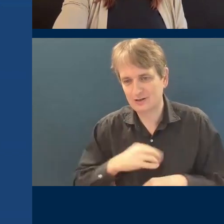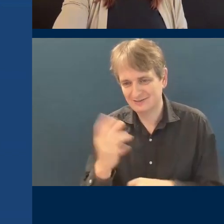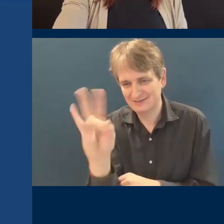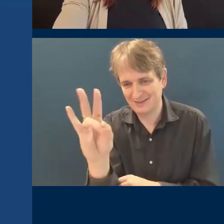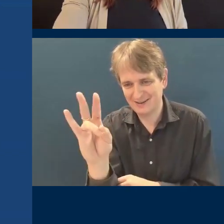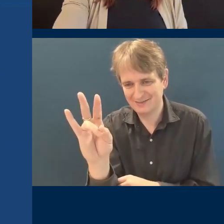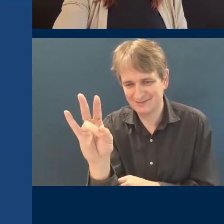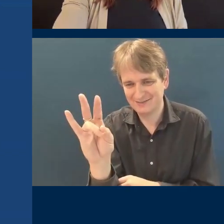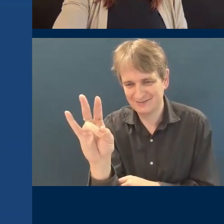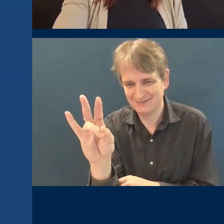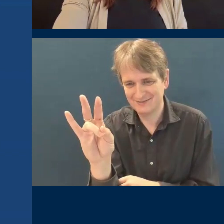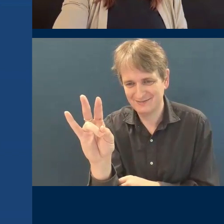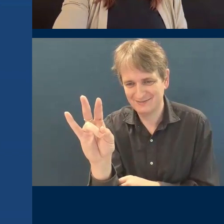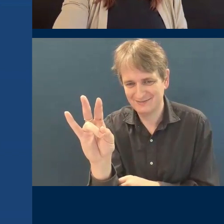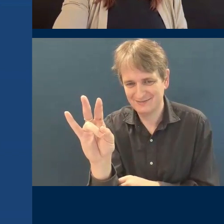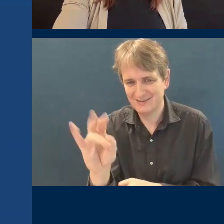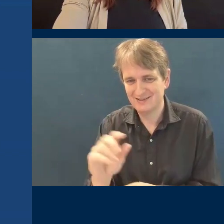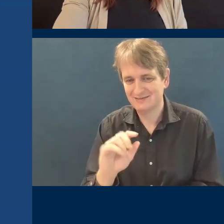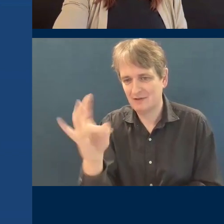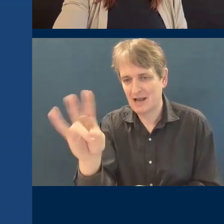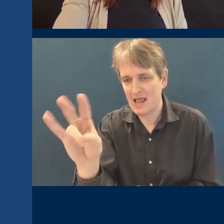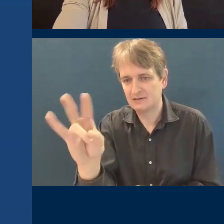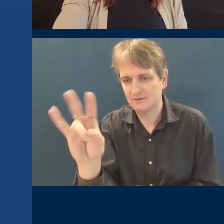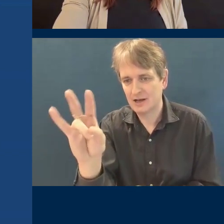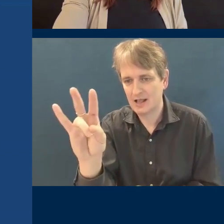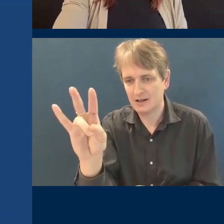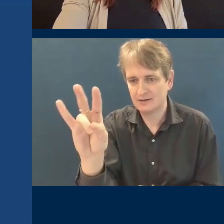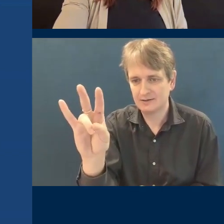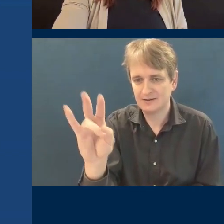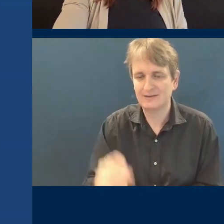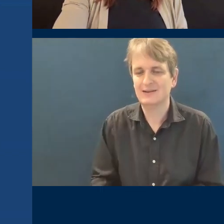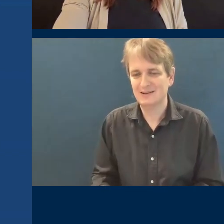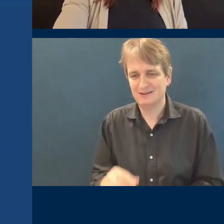and Discord had 7. 17. I'm sorry.